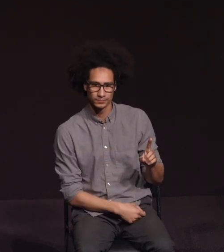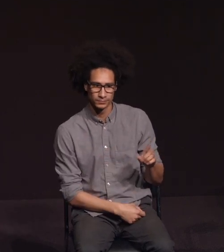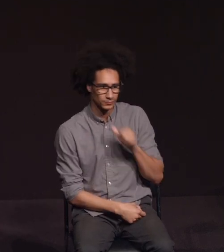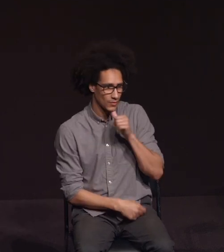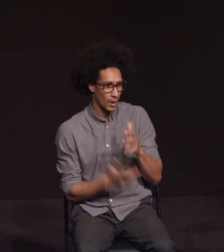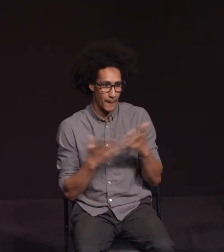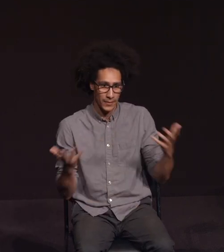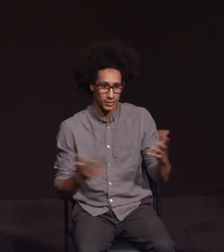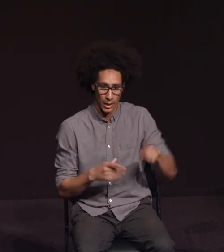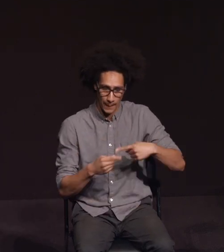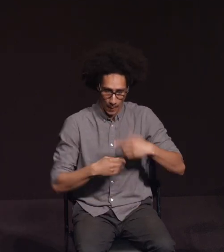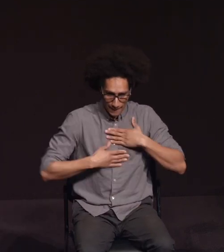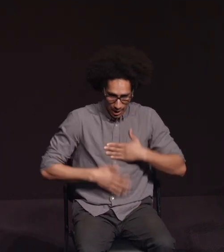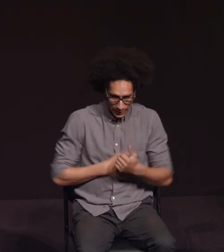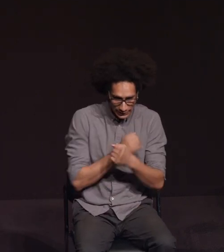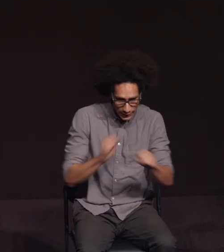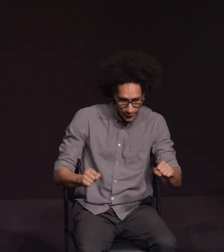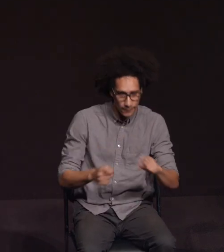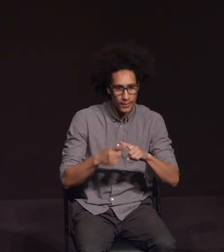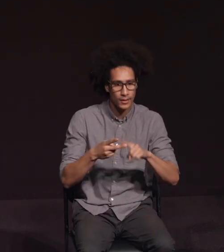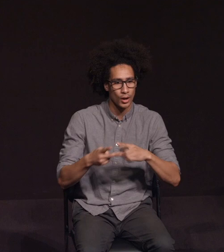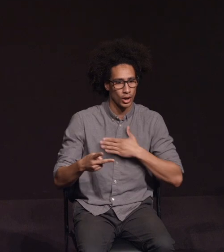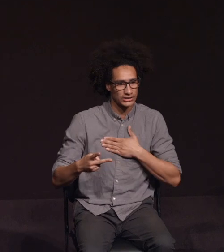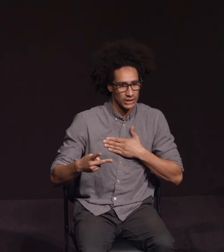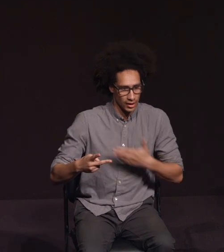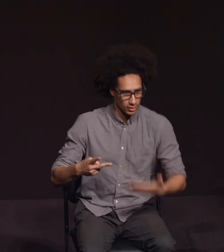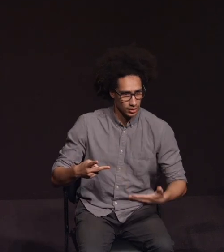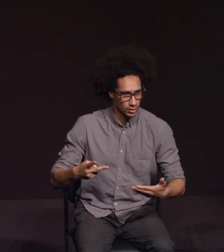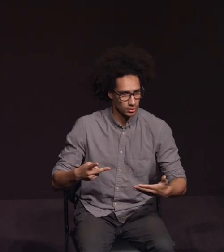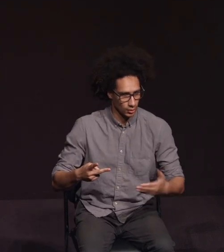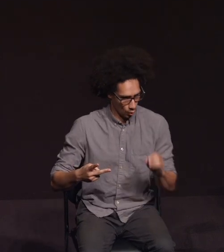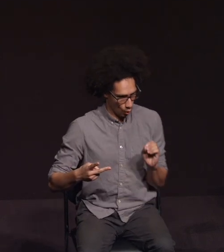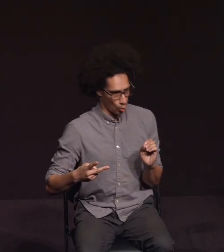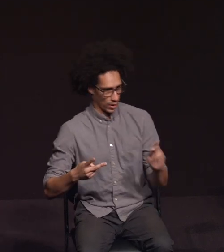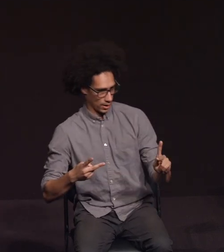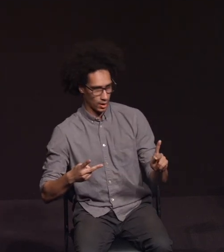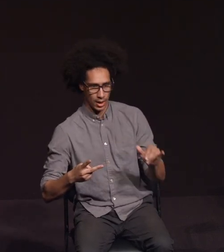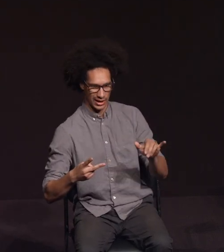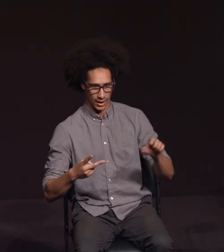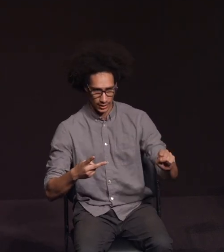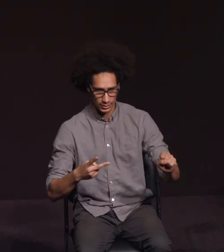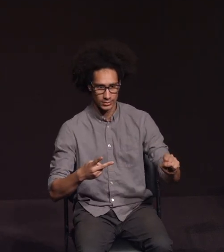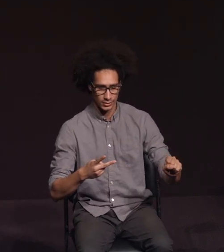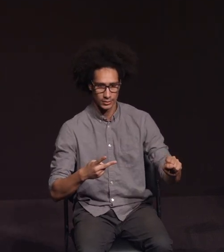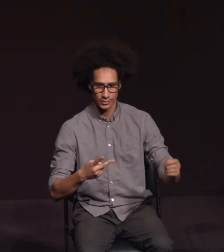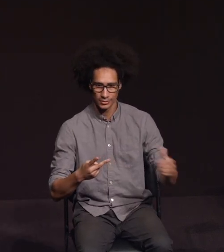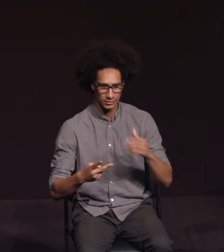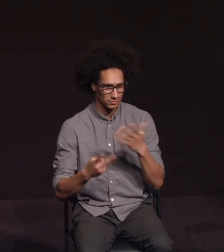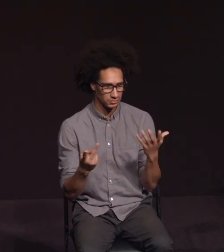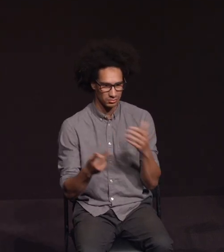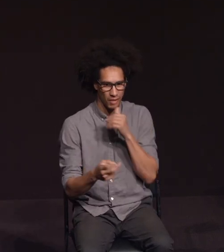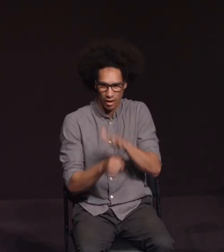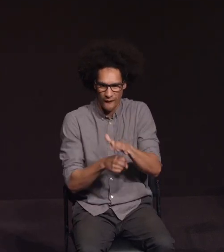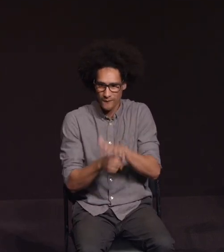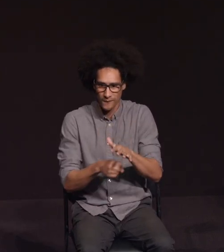safety, consent, and boundaries depict Black children. The information is lacking, and so I had to